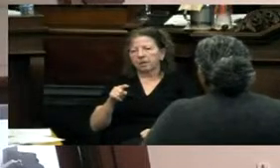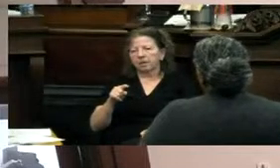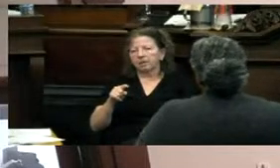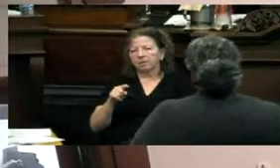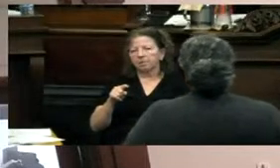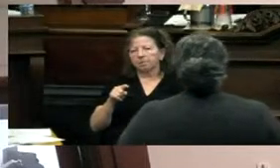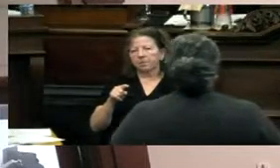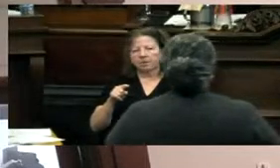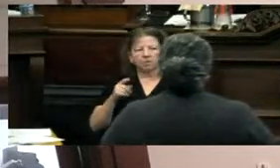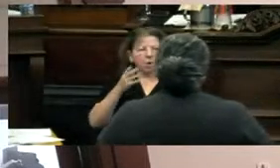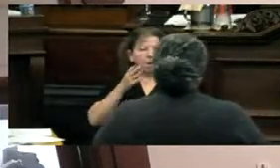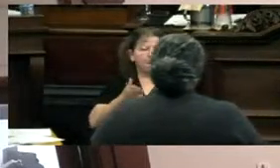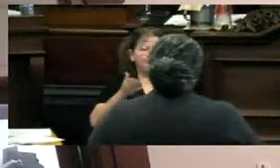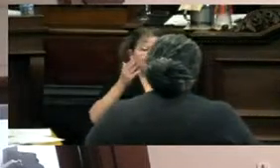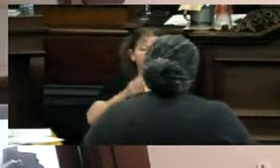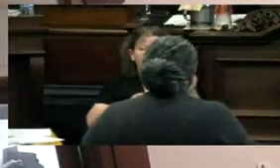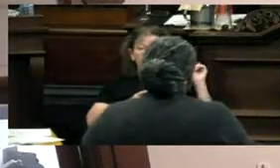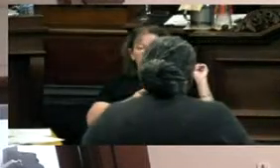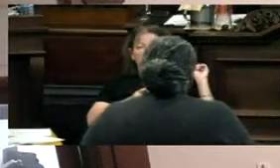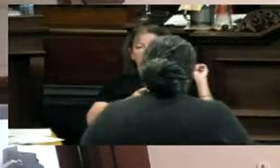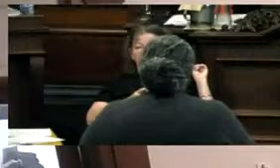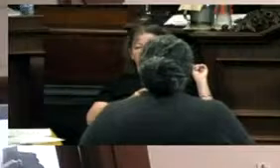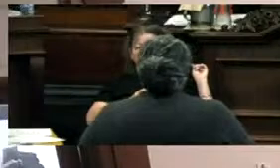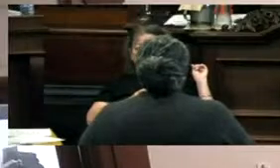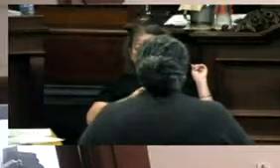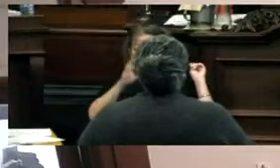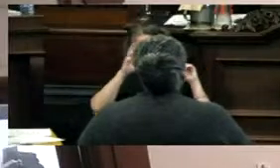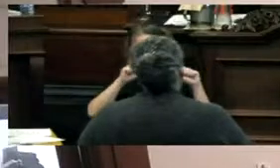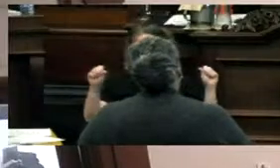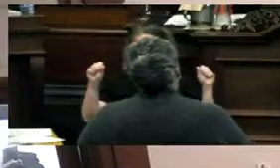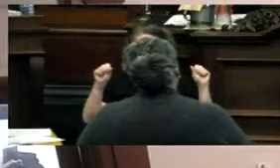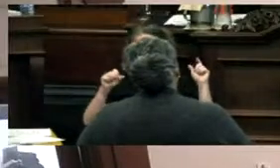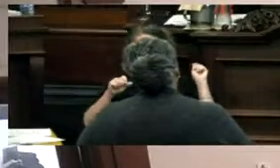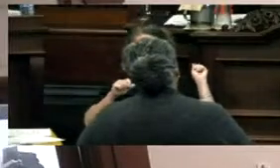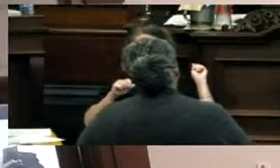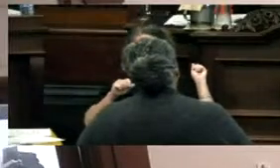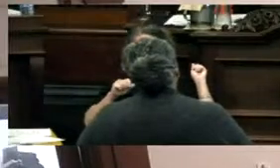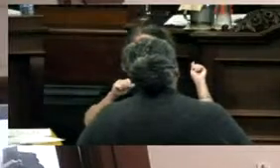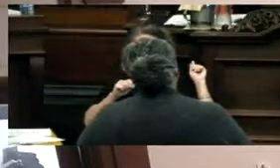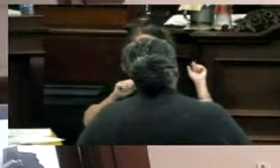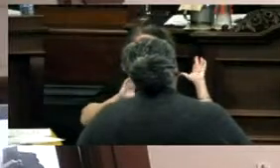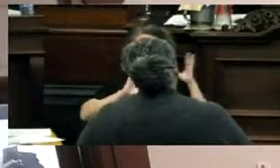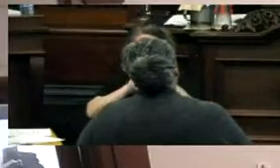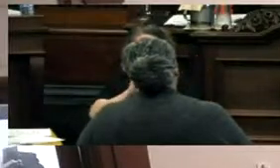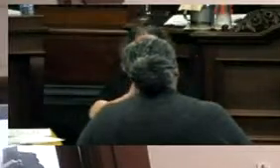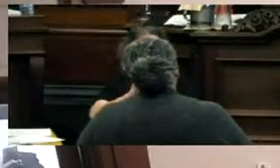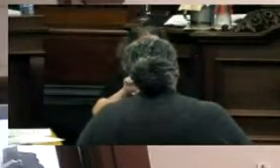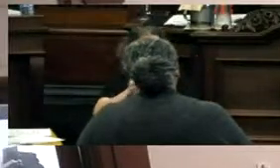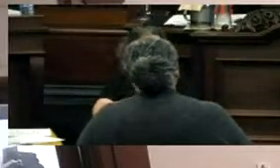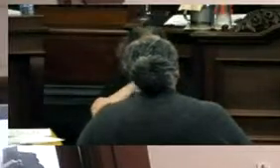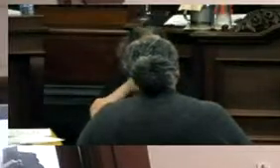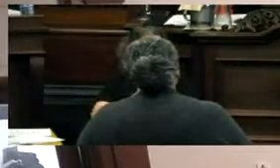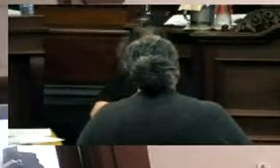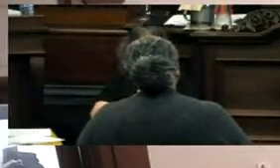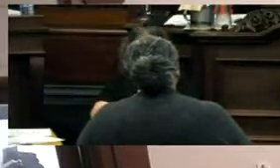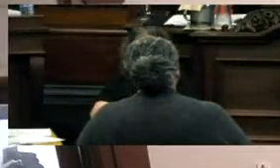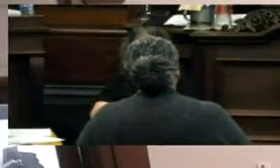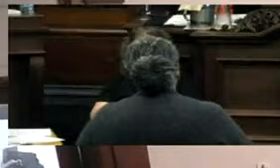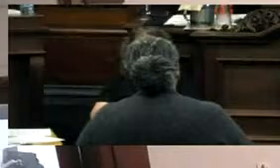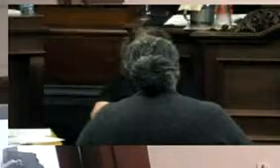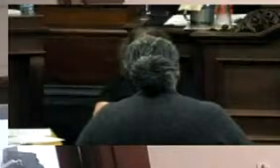question for Beth, and maybe